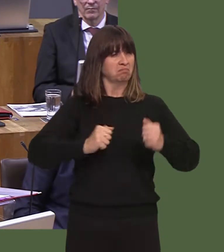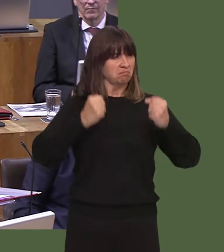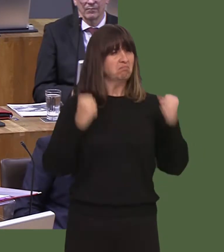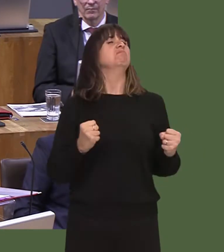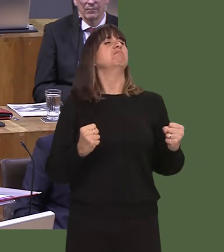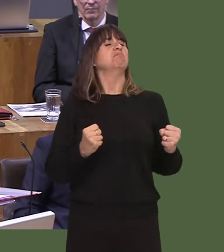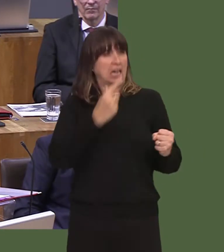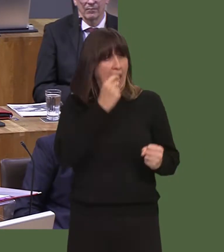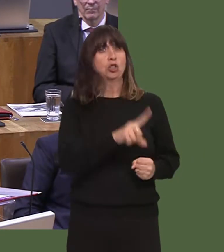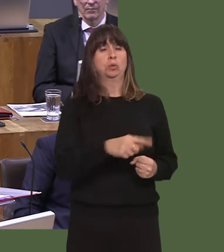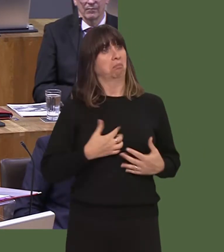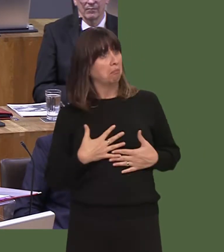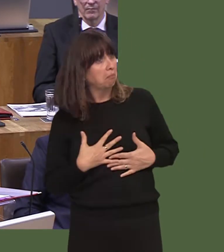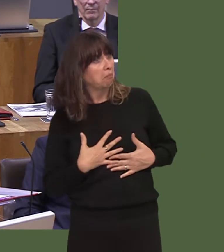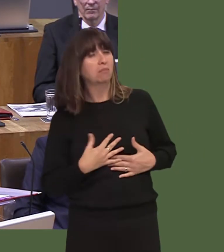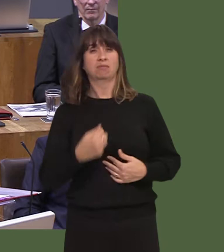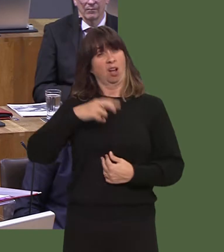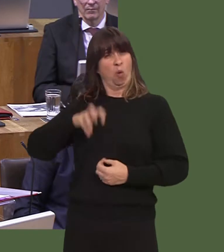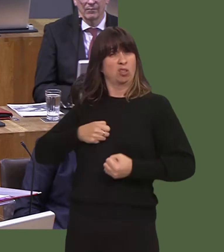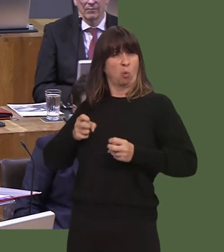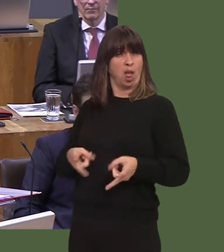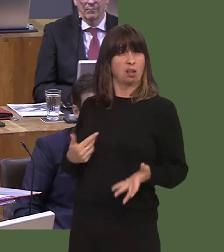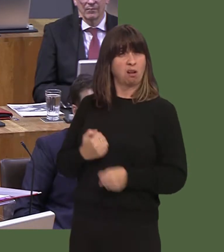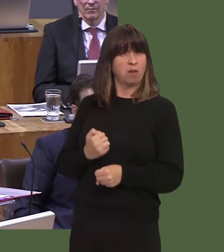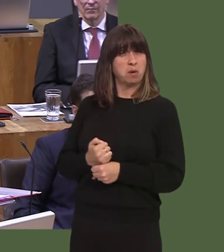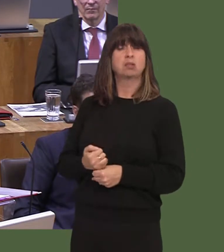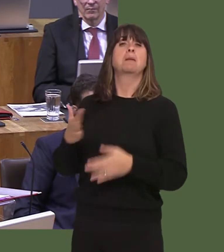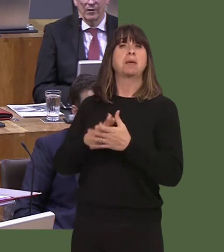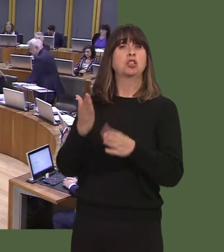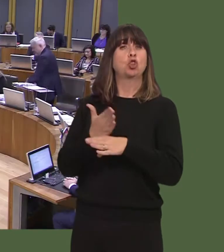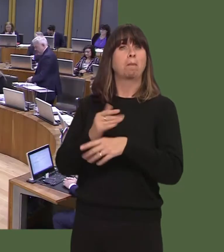That's what we do: show that passion, show that professionalism, and bring jobs into Wales.